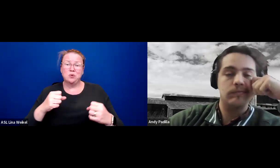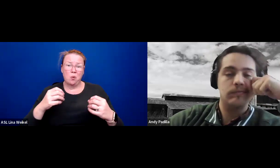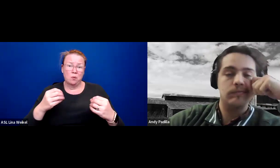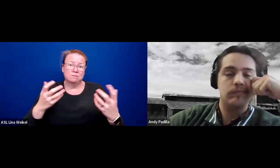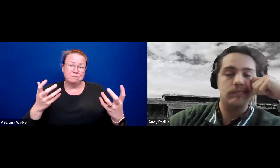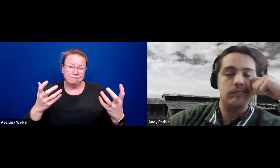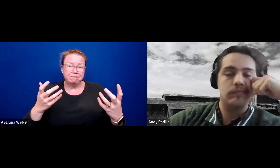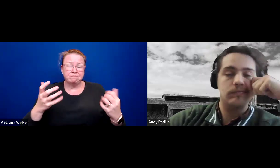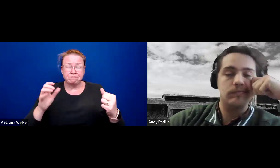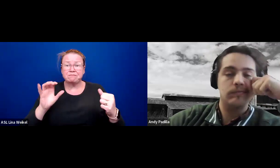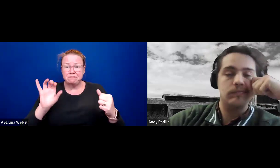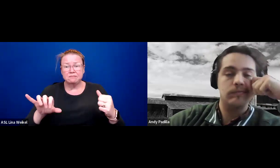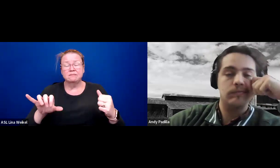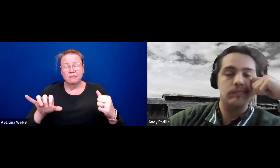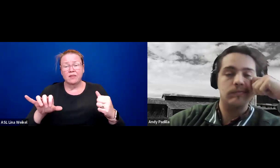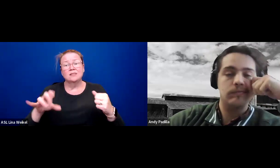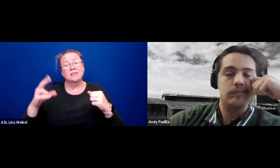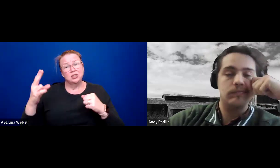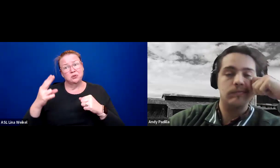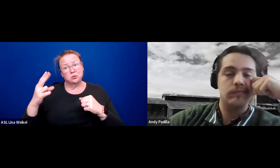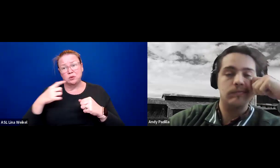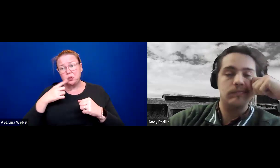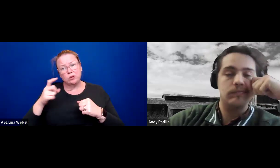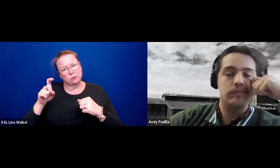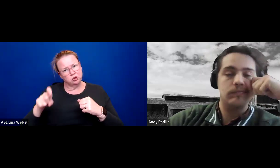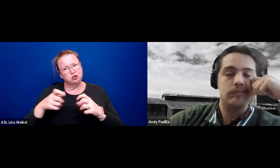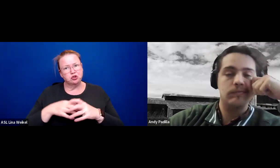Elissa w/ APRIL: as they, you know. History has told them they should.